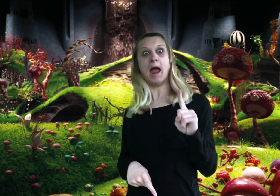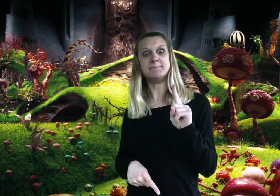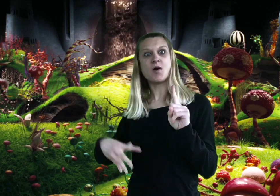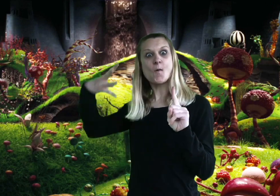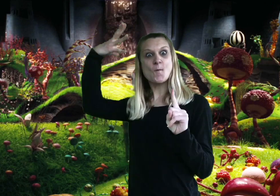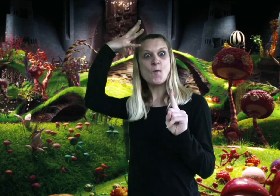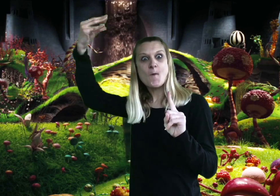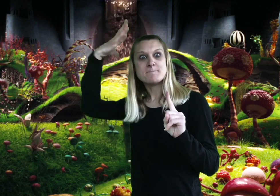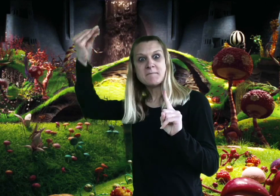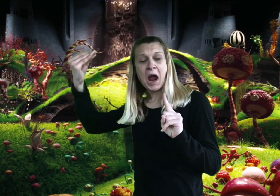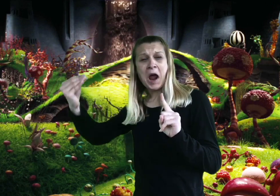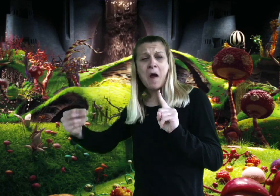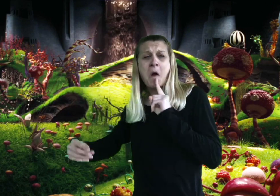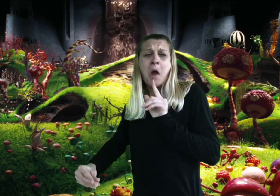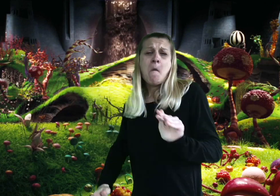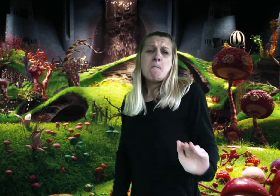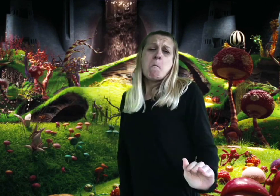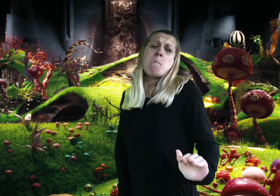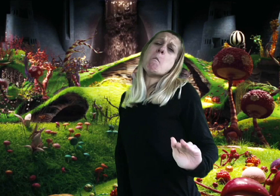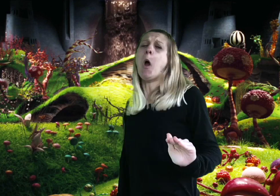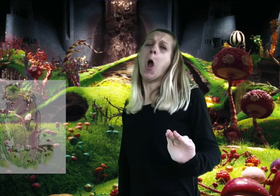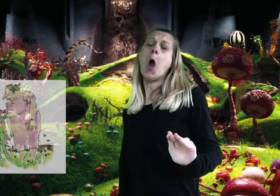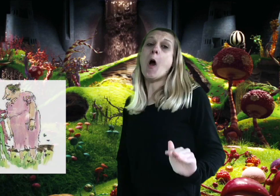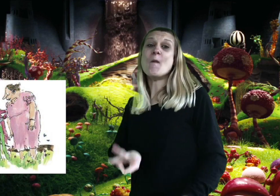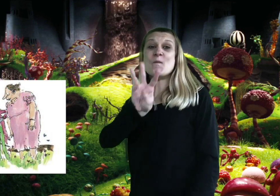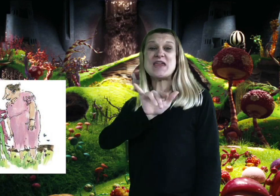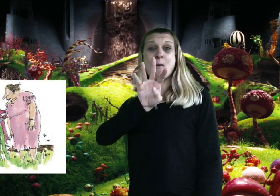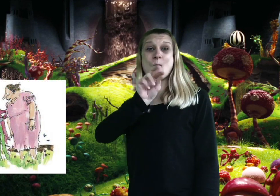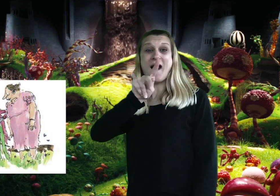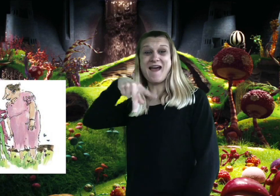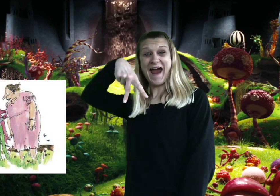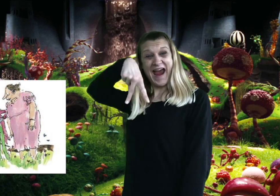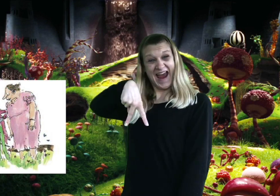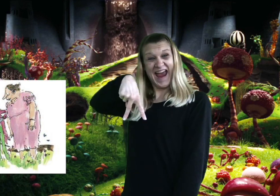Immediately, an Oompa-Loompa appeared, as if from nowhere, and stood beside him.